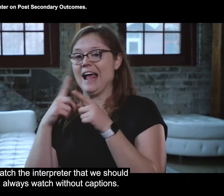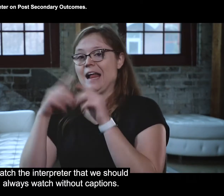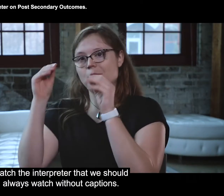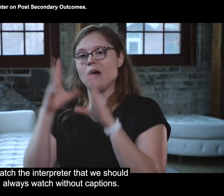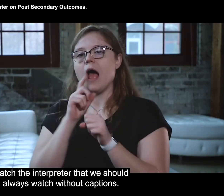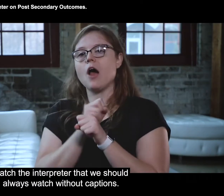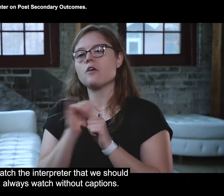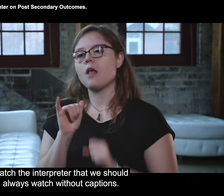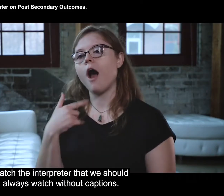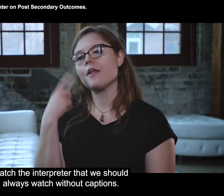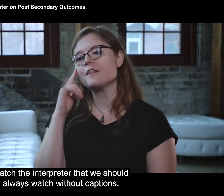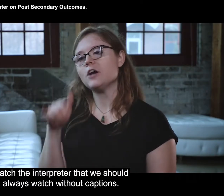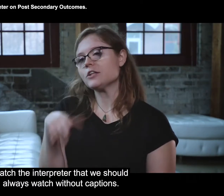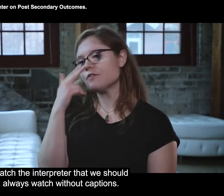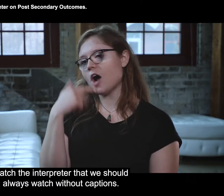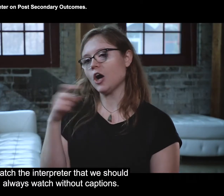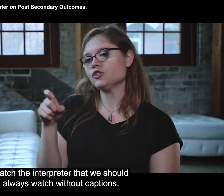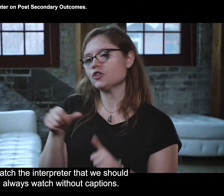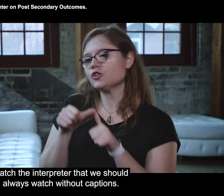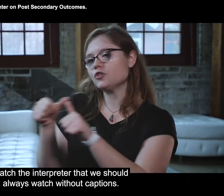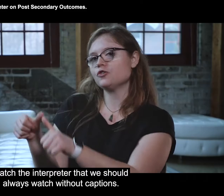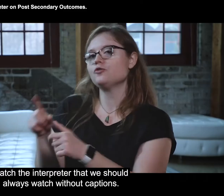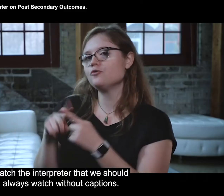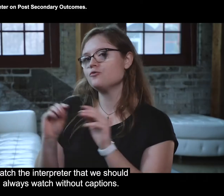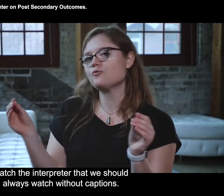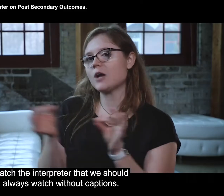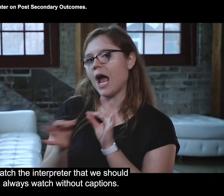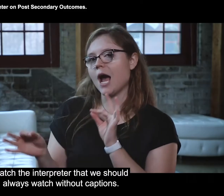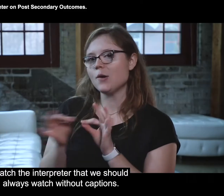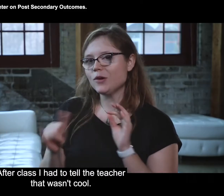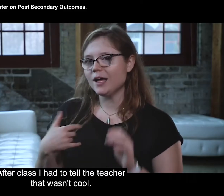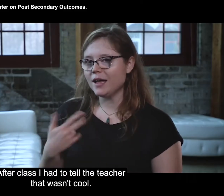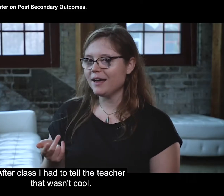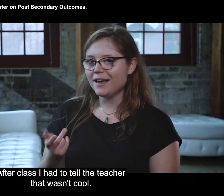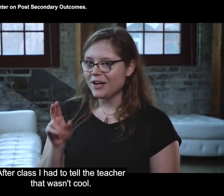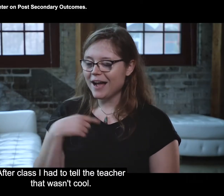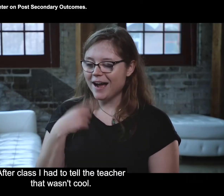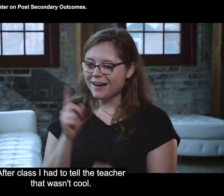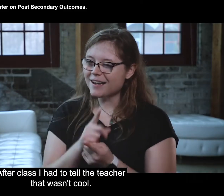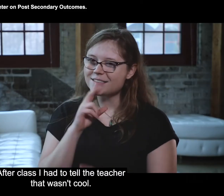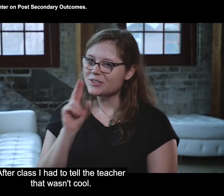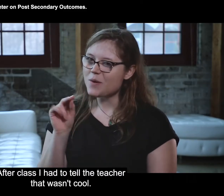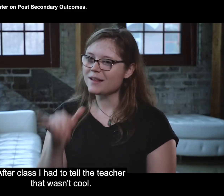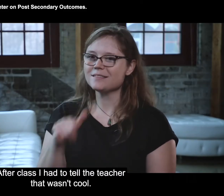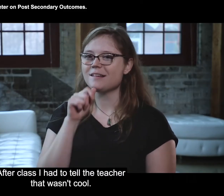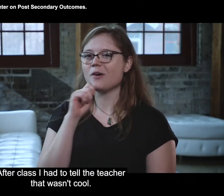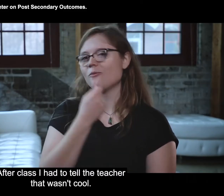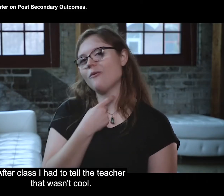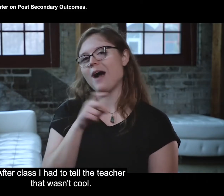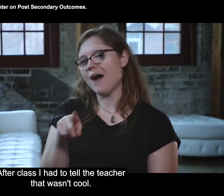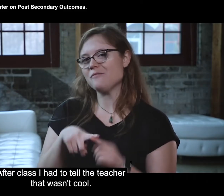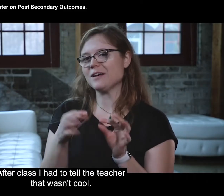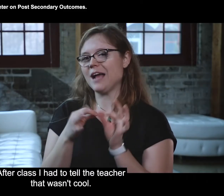watch the interpreter that we should always watch without captions. After class I had to tell the teacher that wasn't cool.